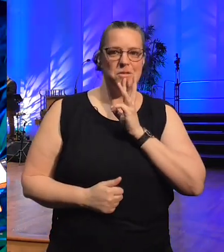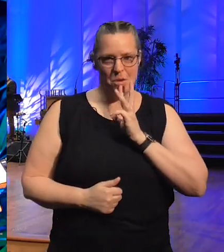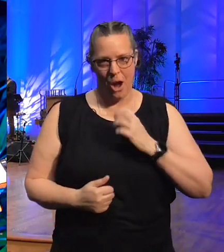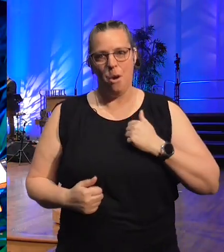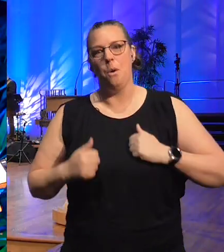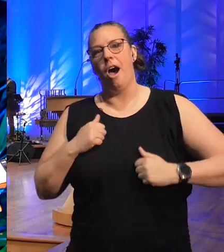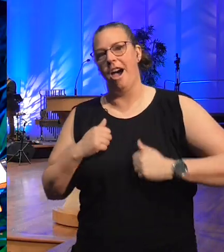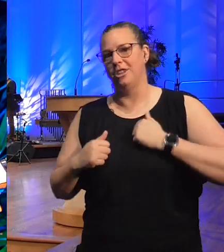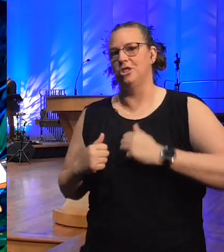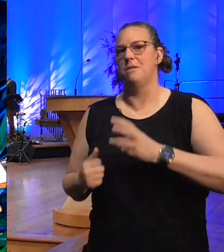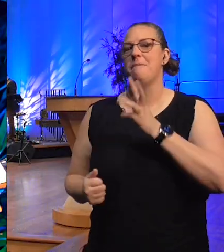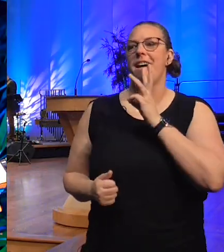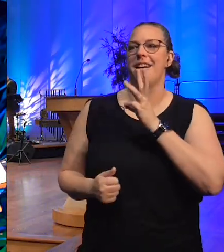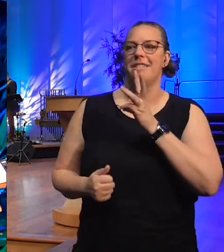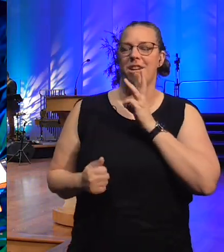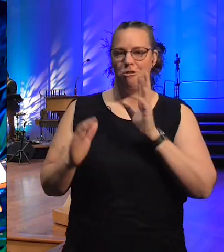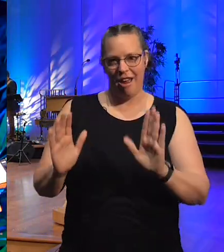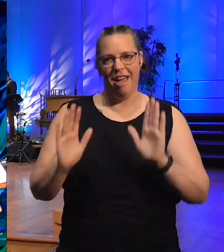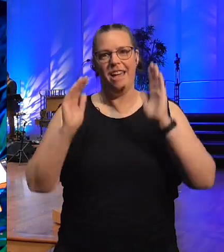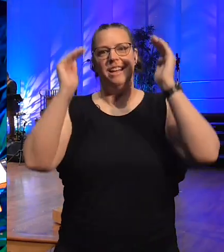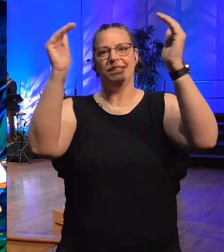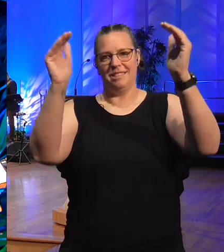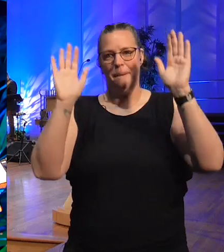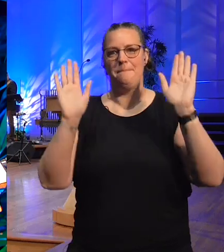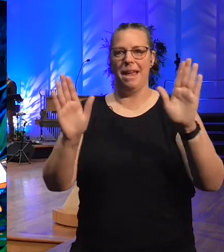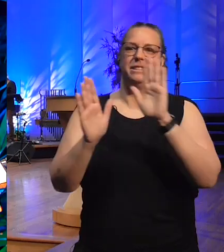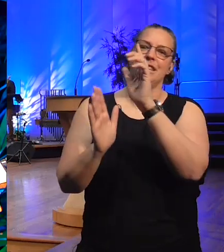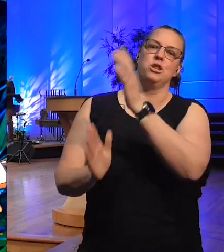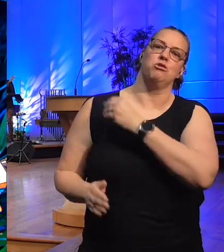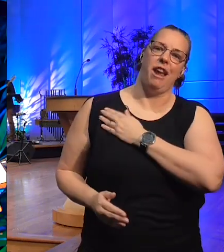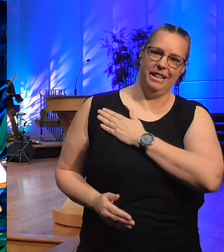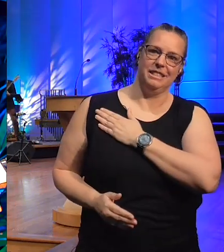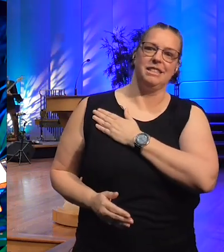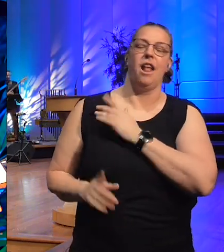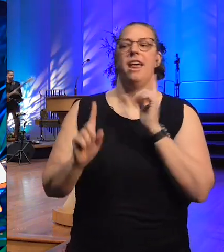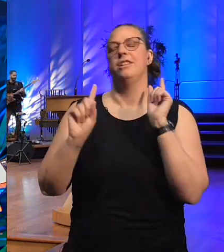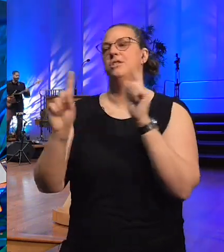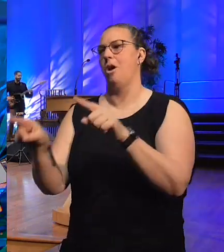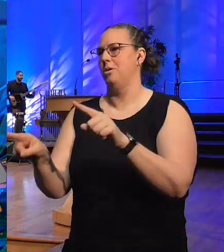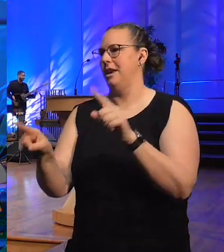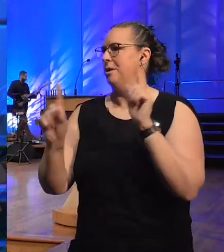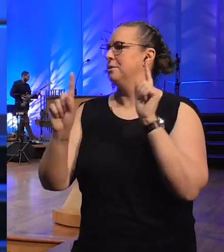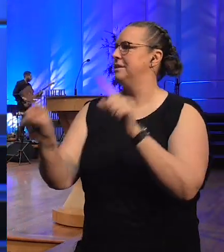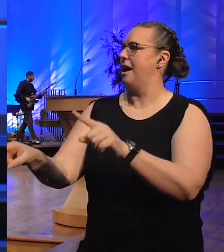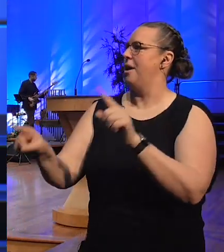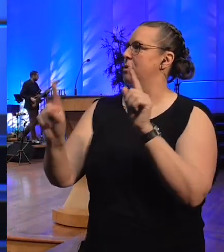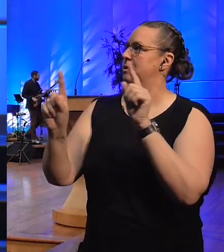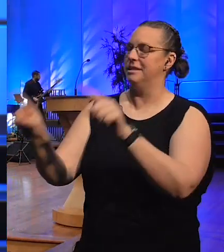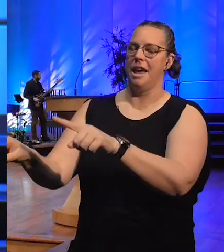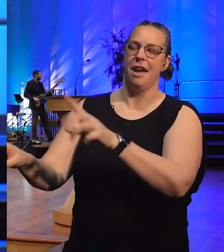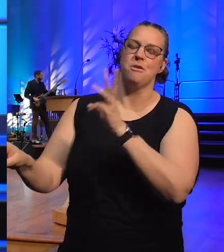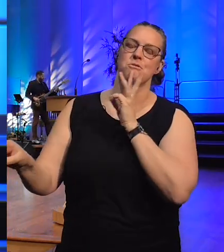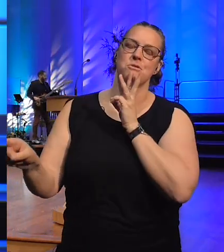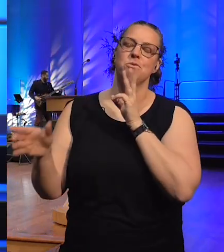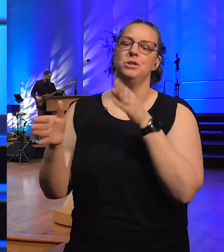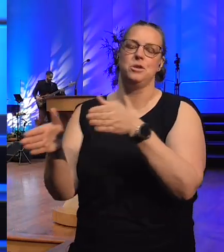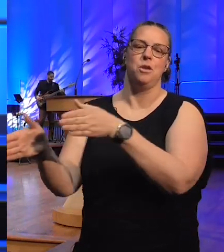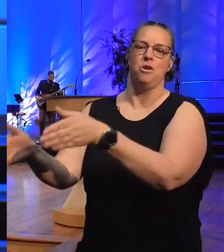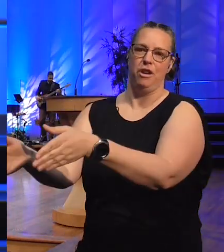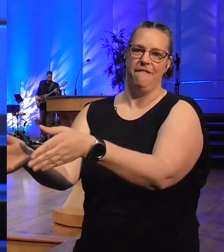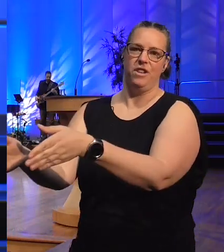by the water and rise up in a raining gra yeah let's go down down down to the